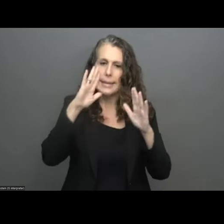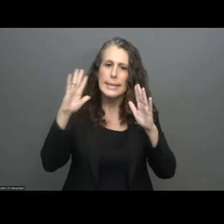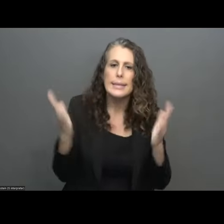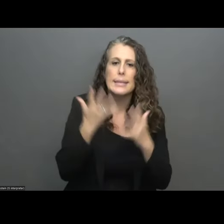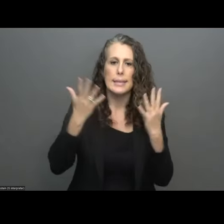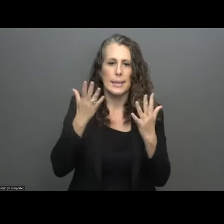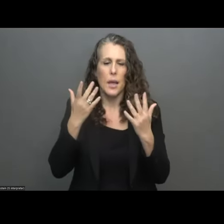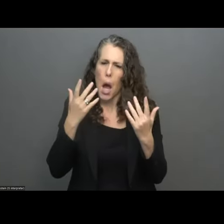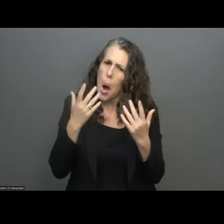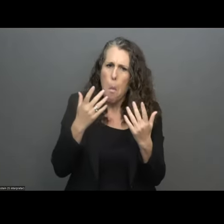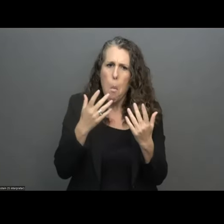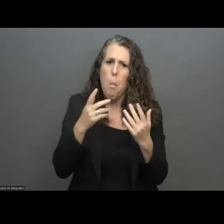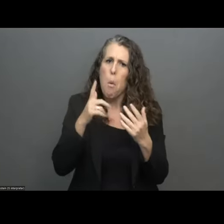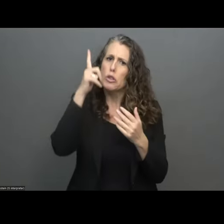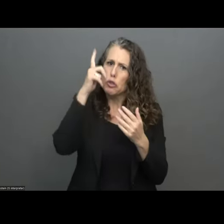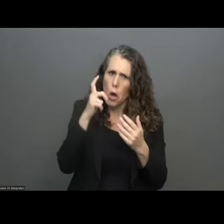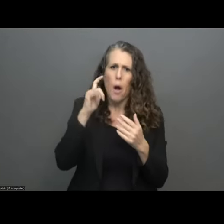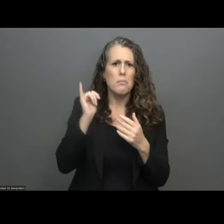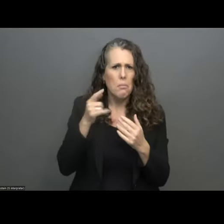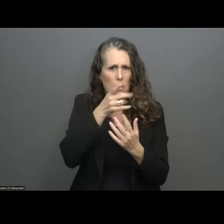accessible but we continue to work on it to make it more accessible.